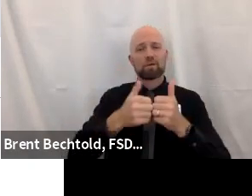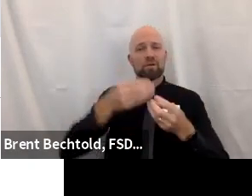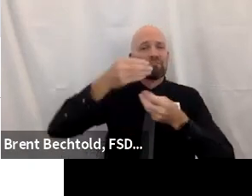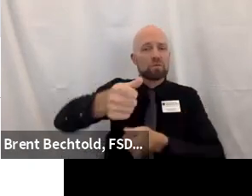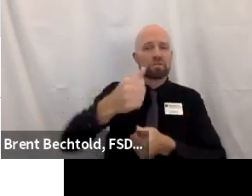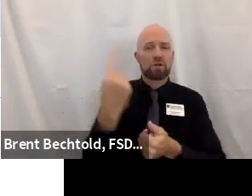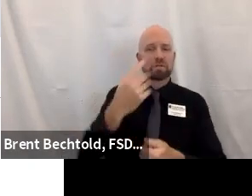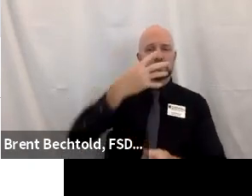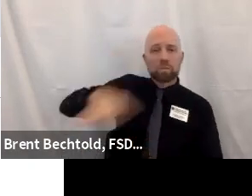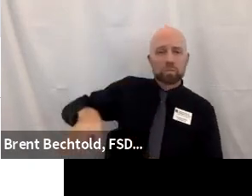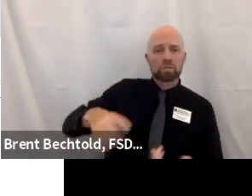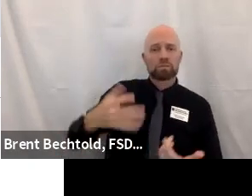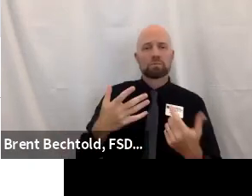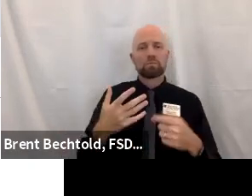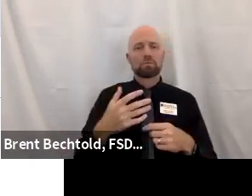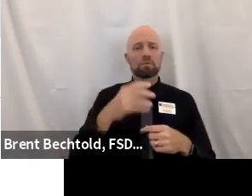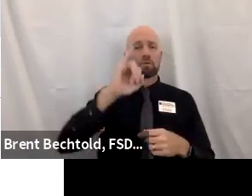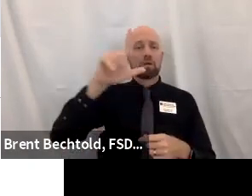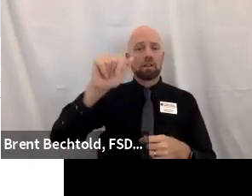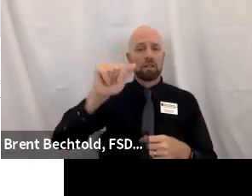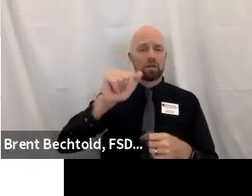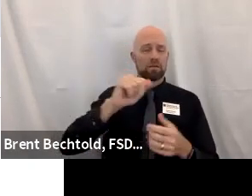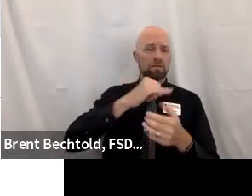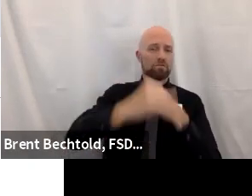And he talked about how fluency is typically ignored.